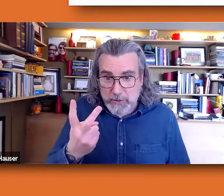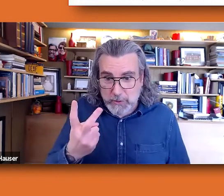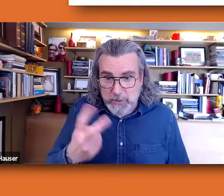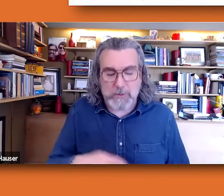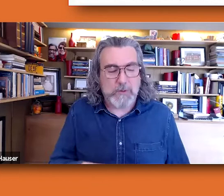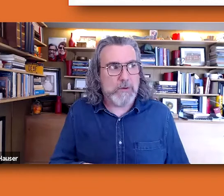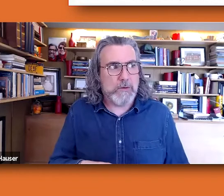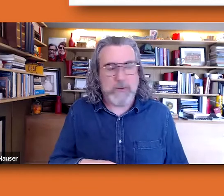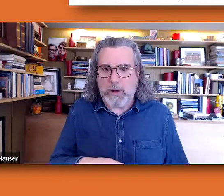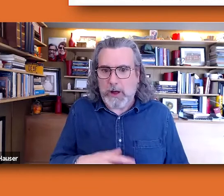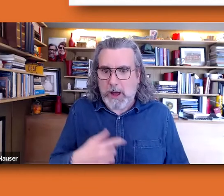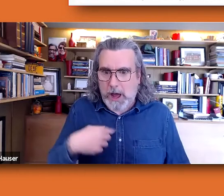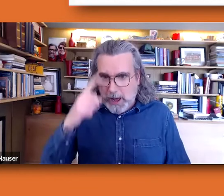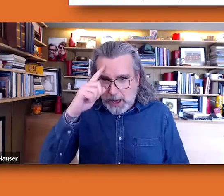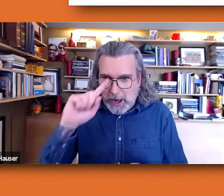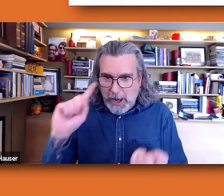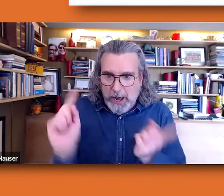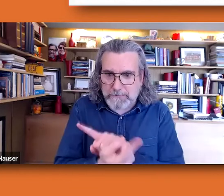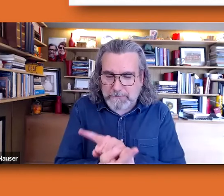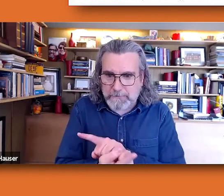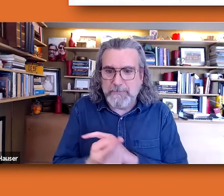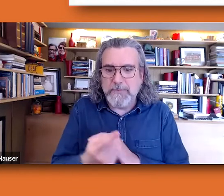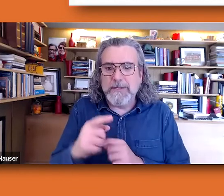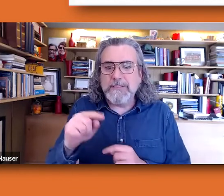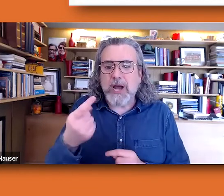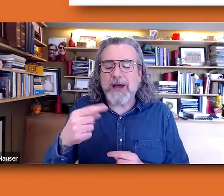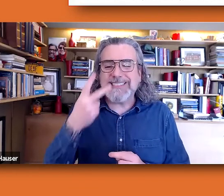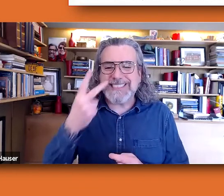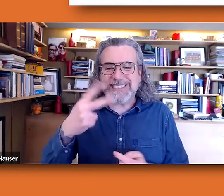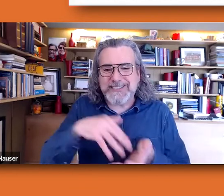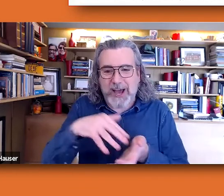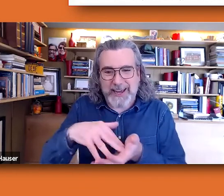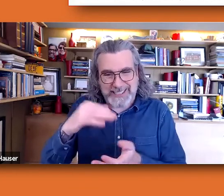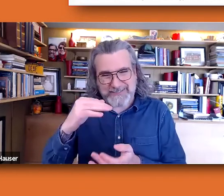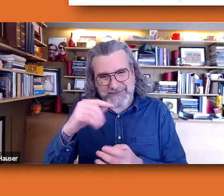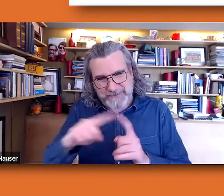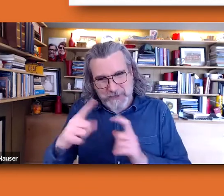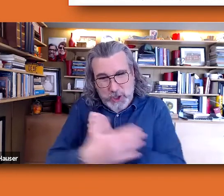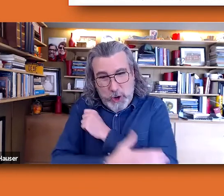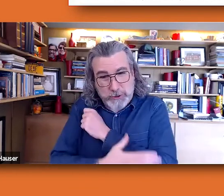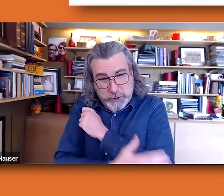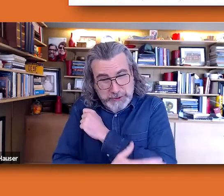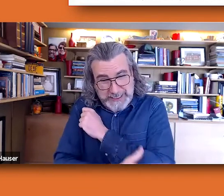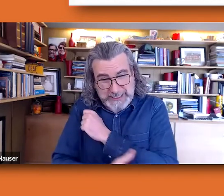And then later in my research with VL2, I realized that it was actually almost the opposite.